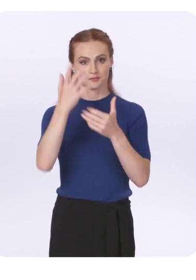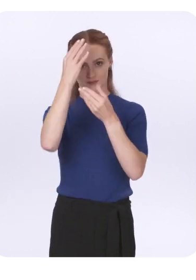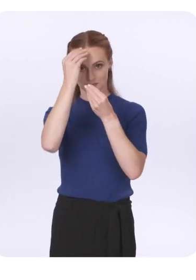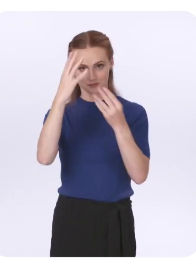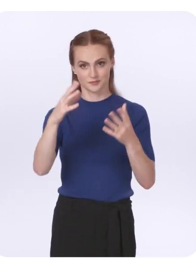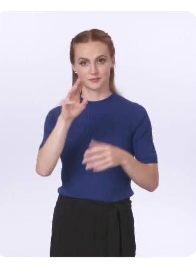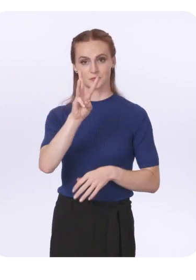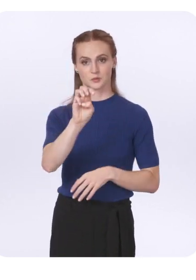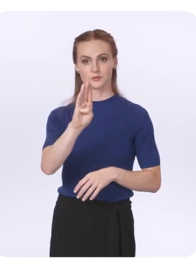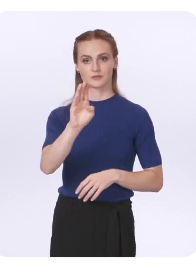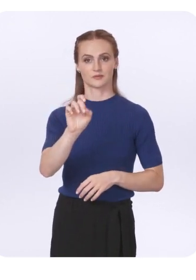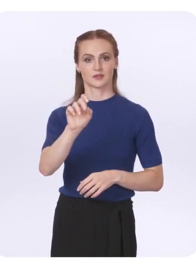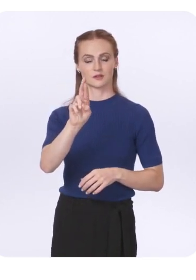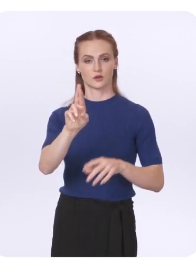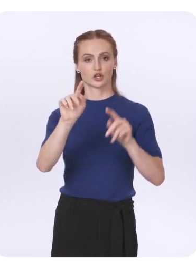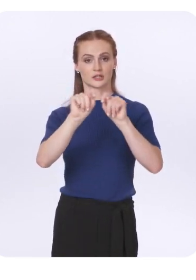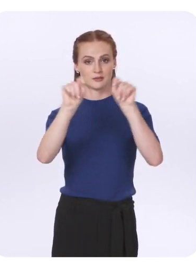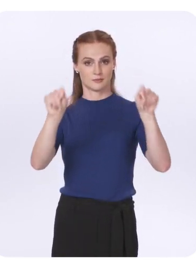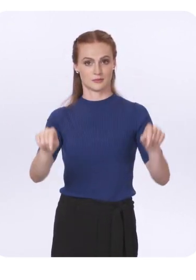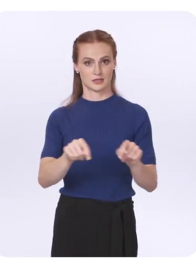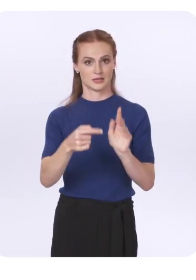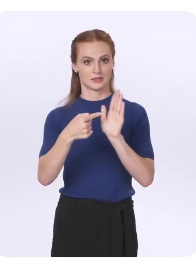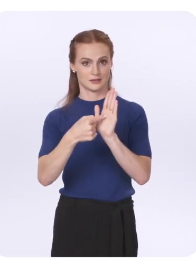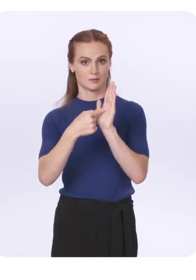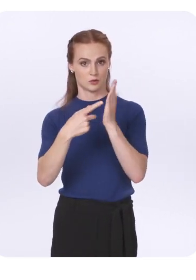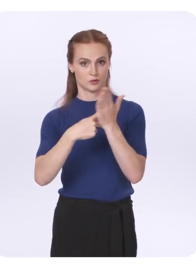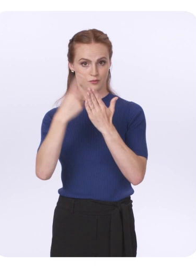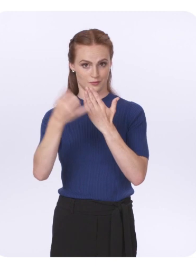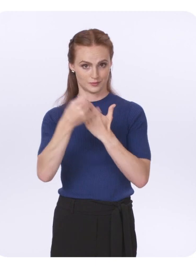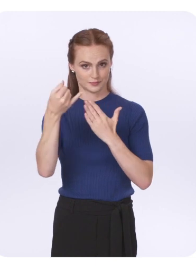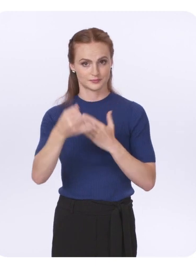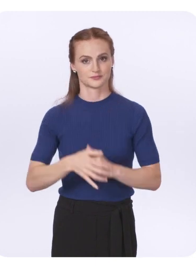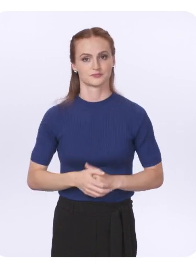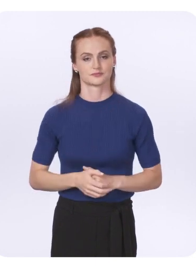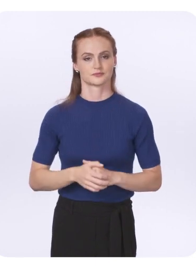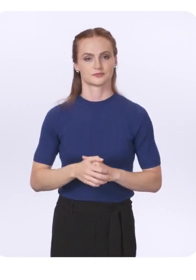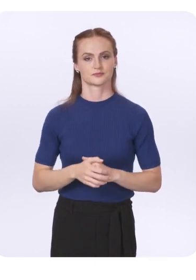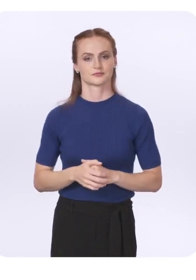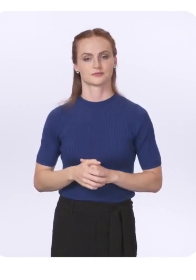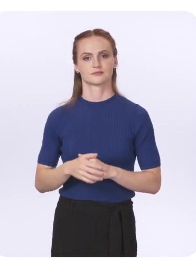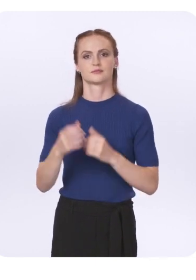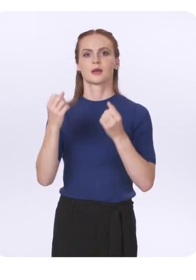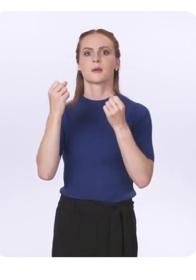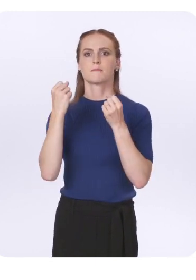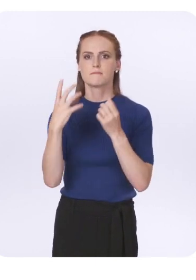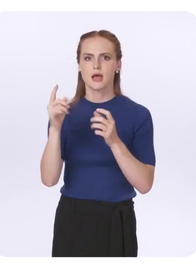We’ve heard from many in the WebXR realm that there is a maze of tools and libraries.